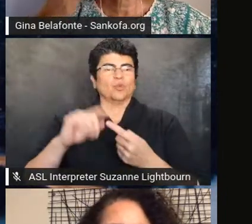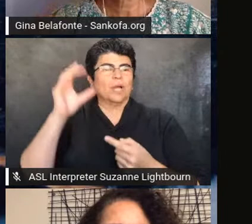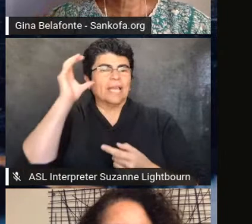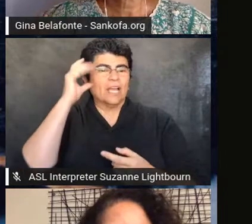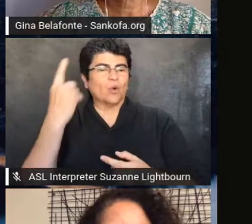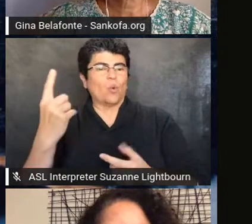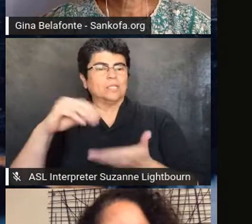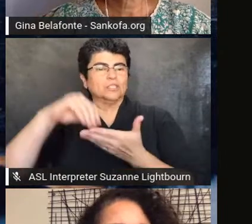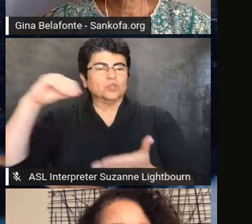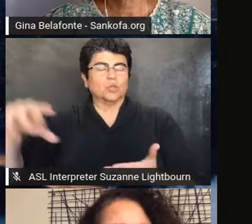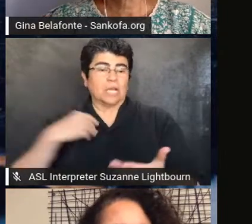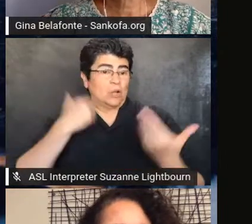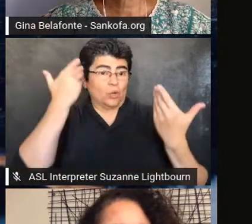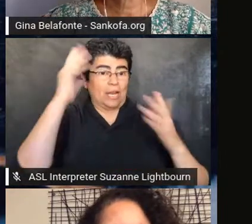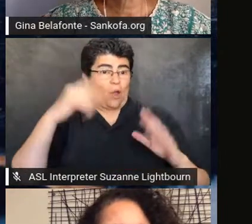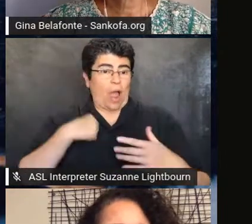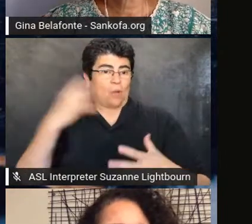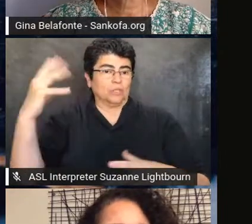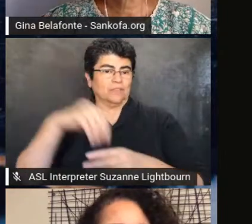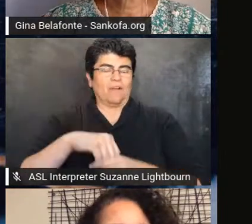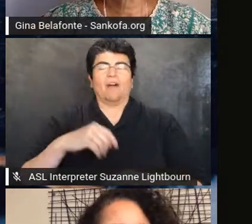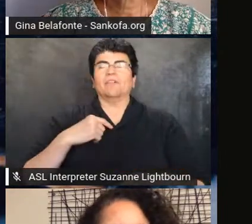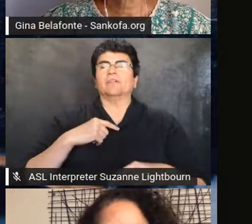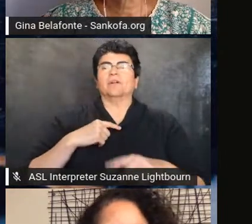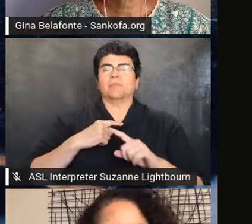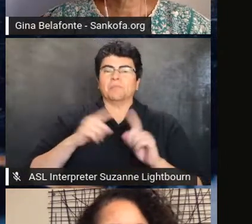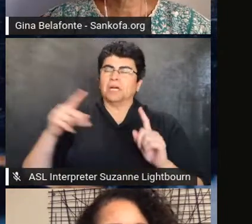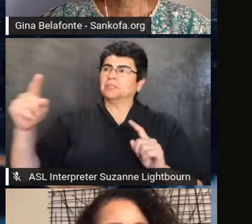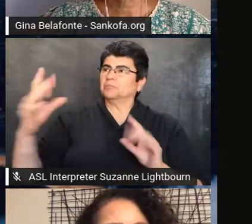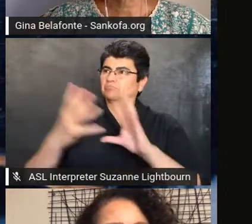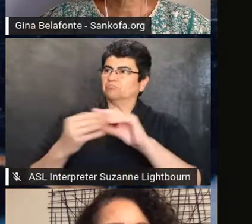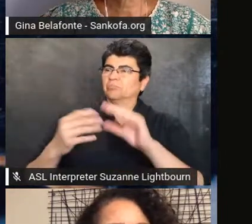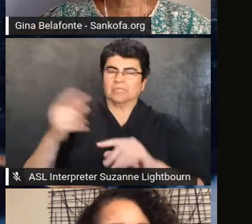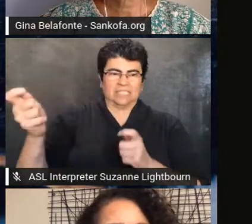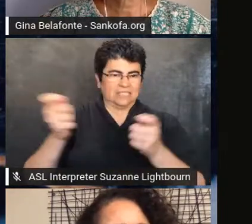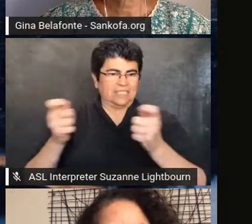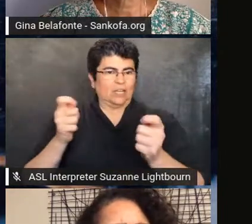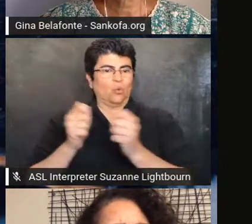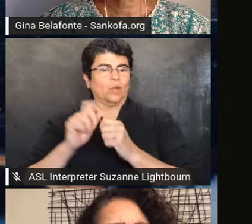that didn't know I was involved in this, that has dealt with a disability, said,